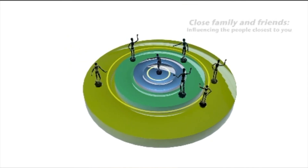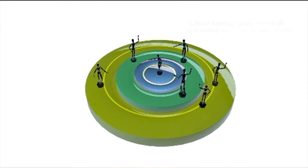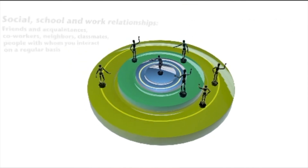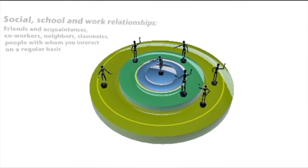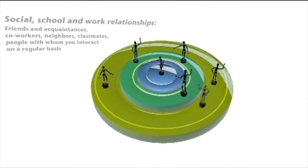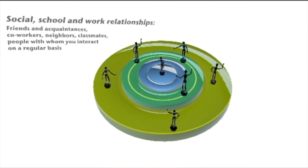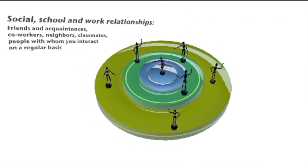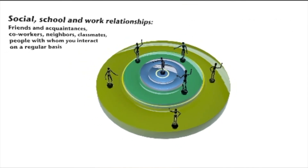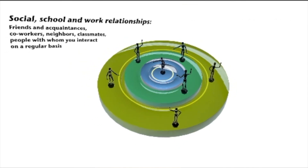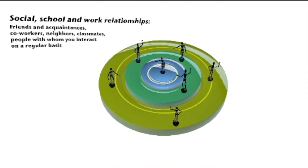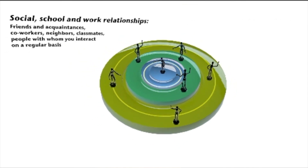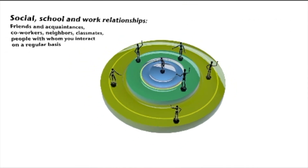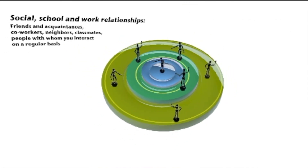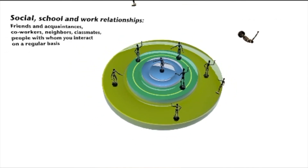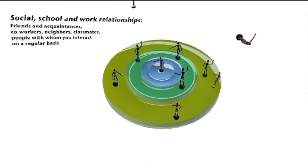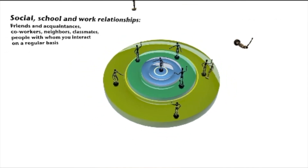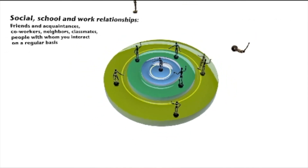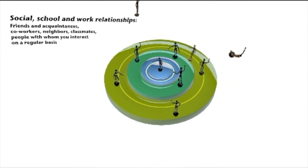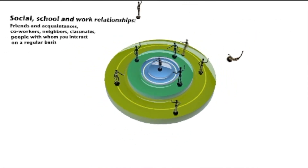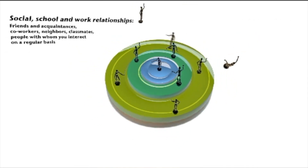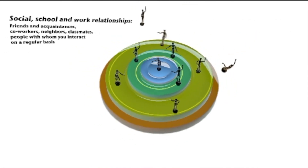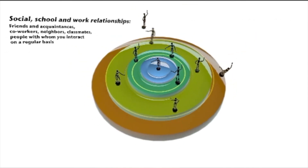It starts at the bottom with us.